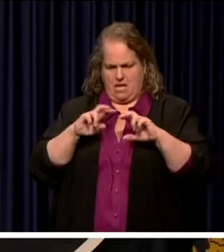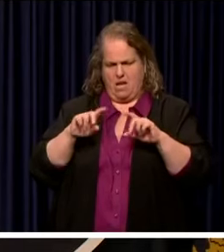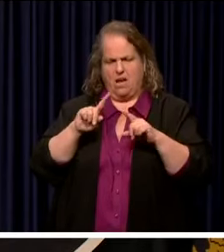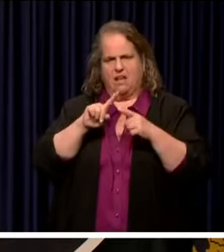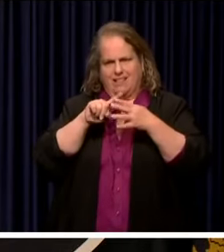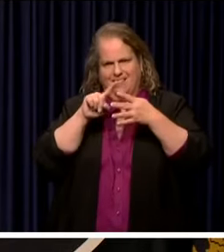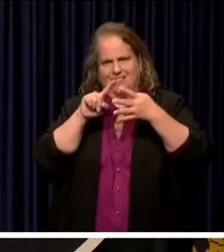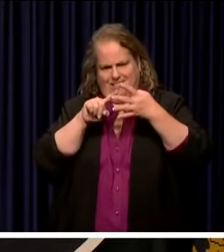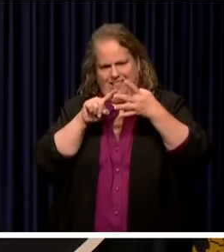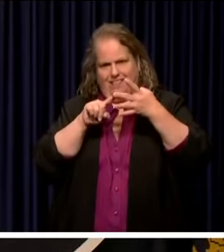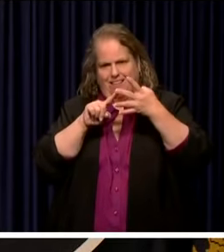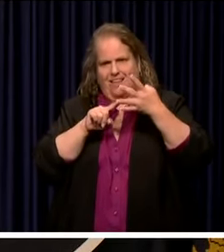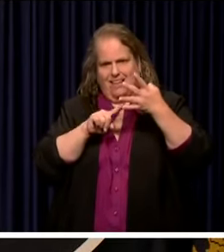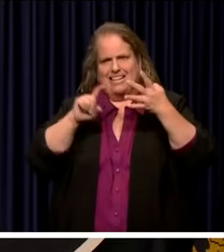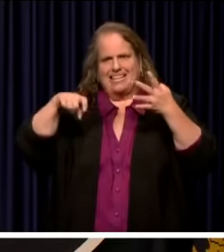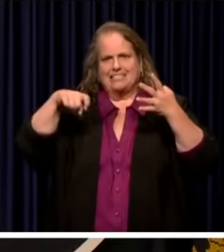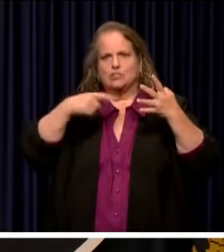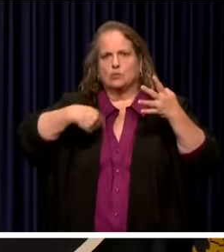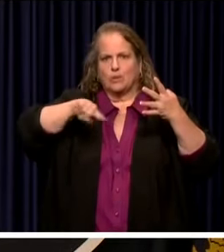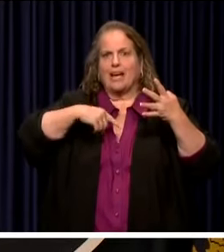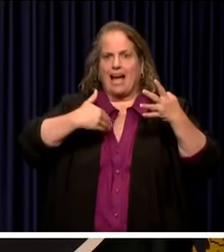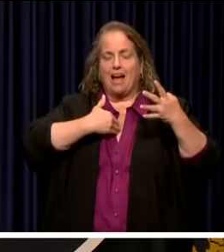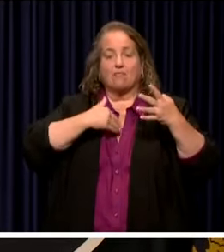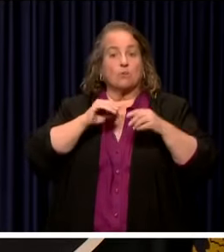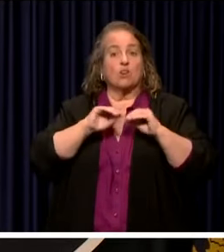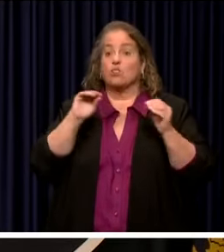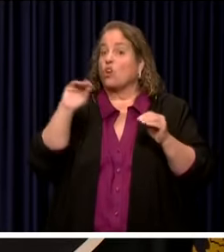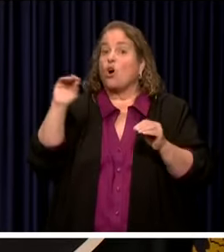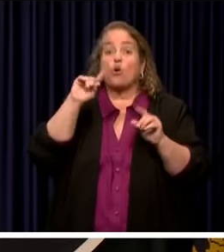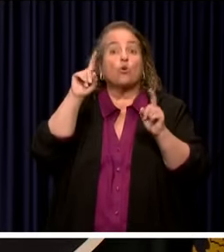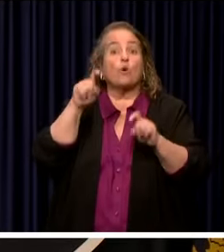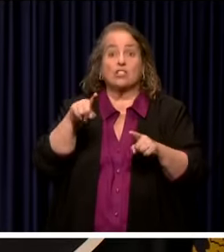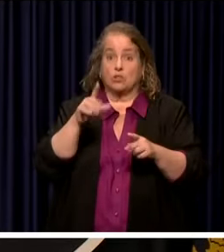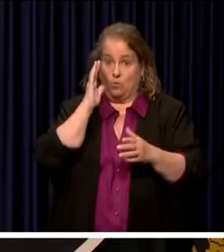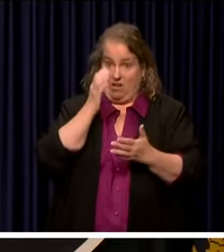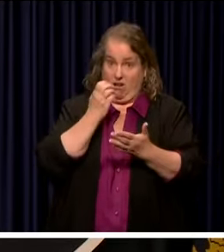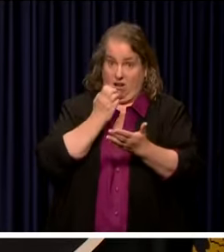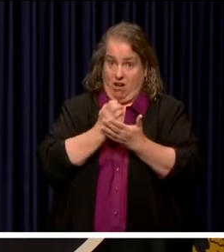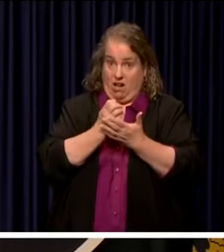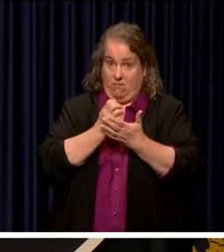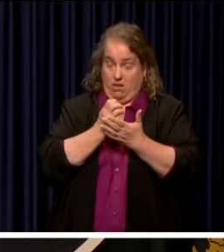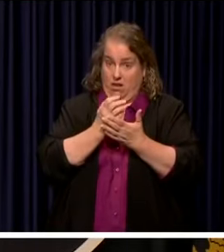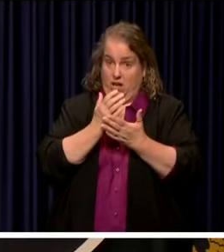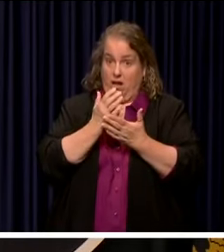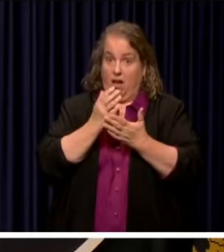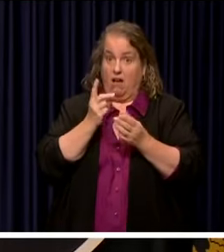ONE THIRD OF WAY THERE? HALF OF THE WAY? THE QUESTION AND WHERE ARE WE